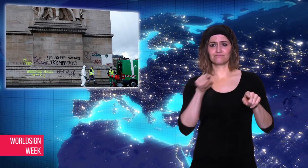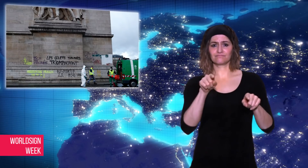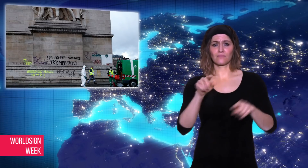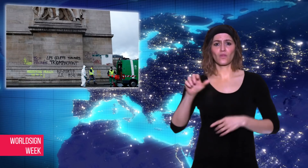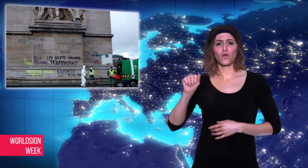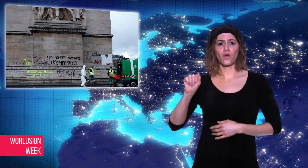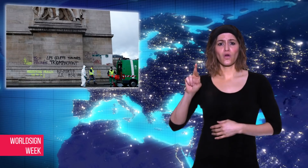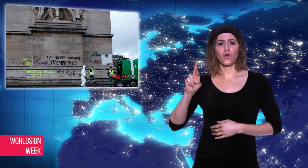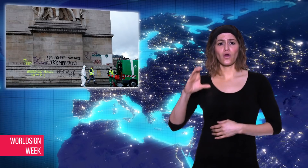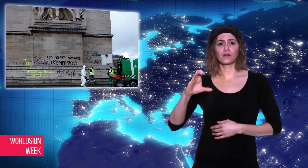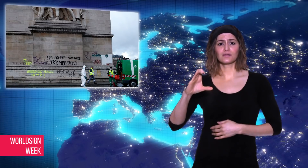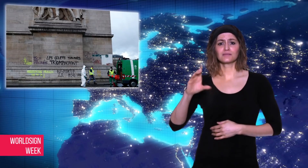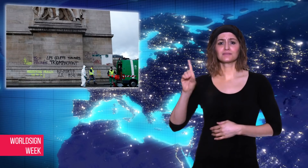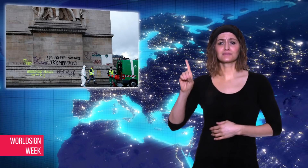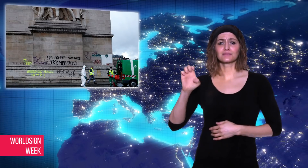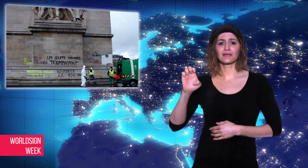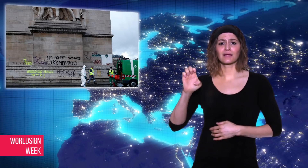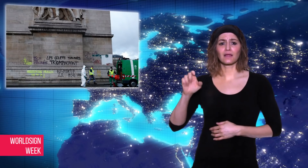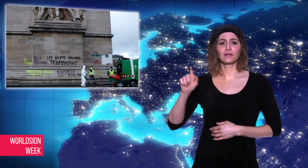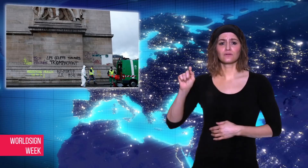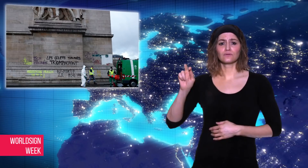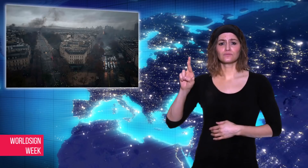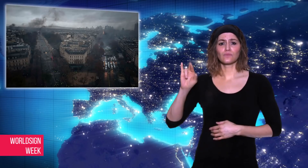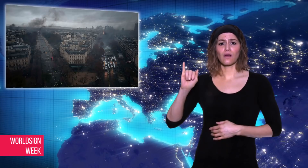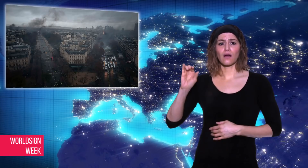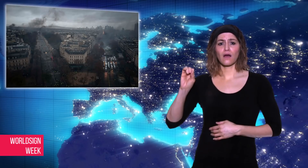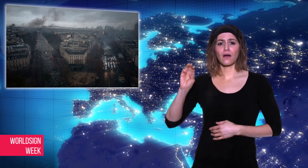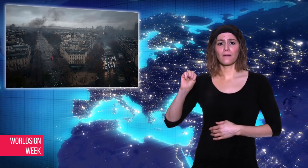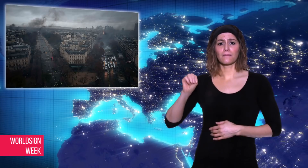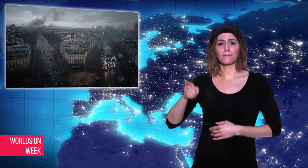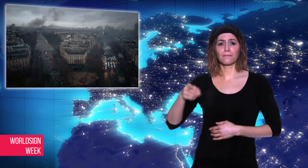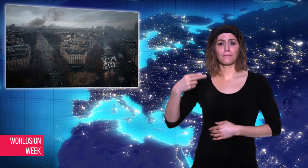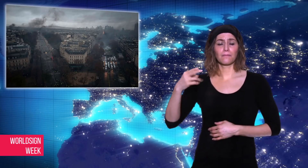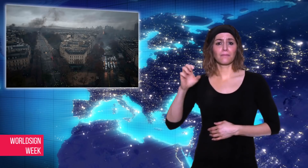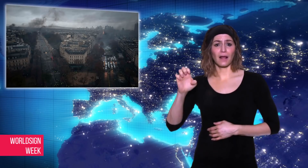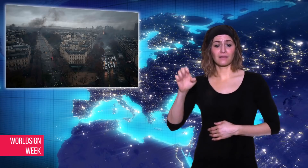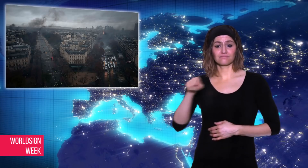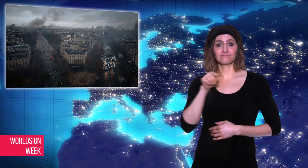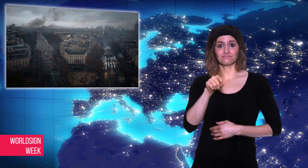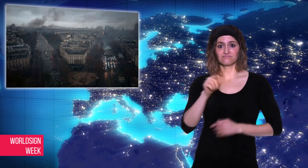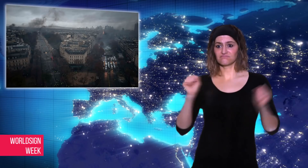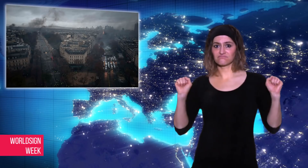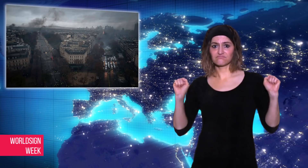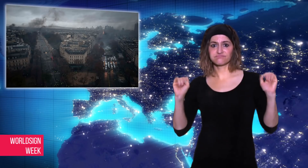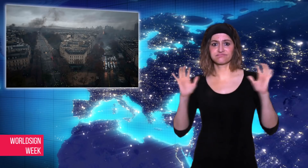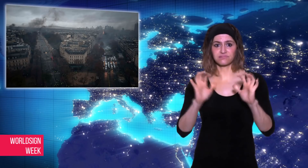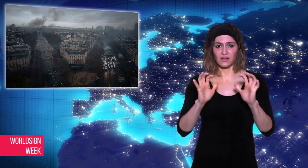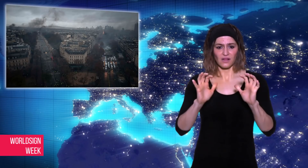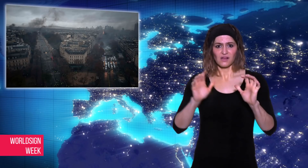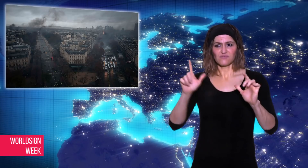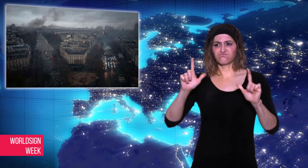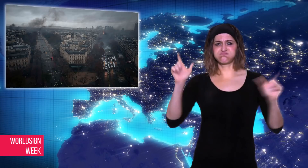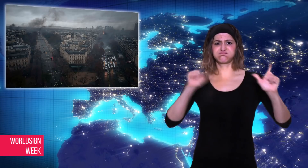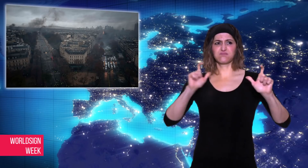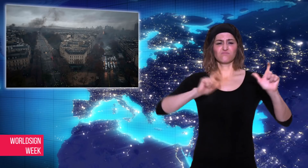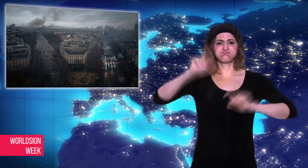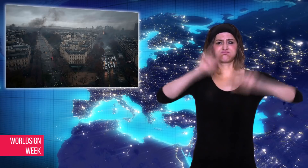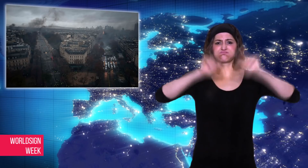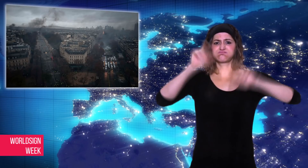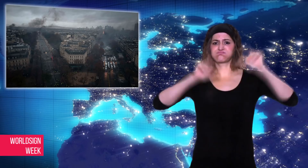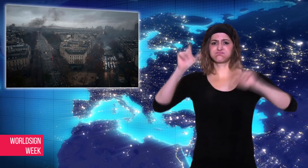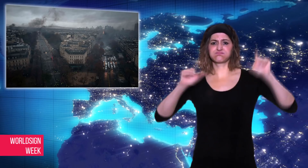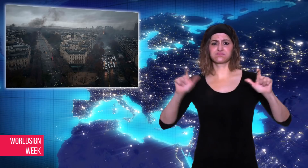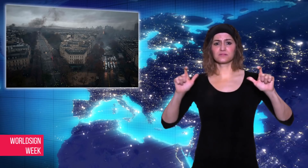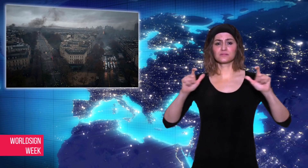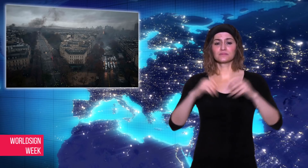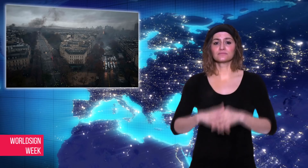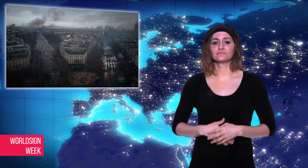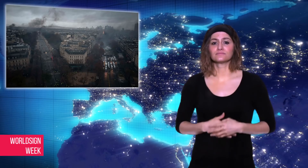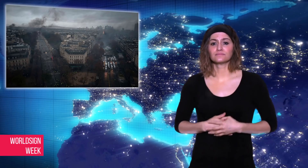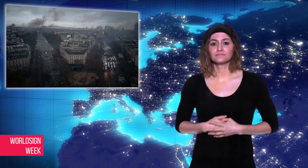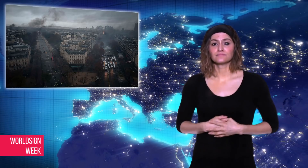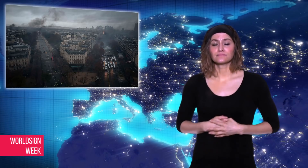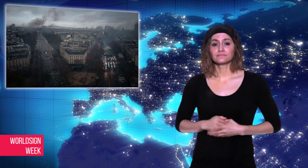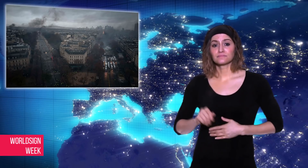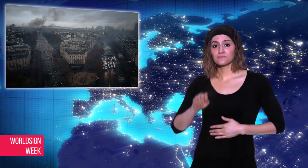Four people died, and over 130 were injured.